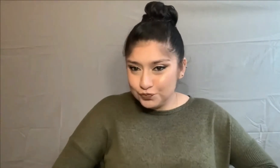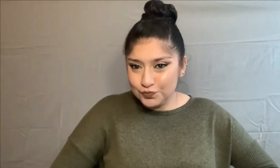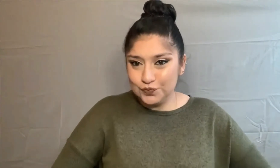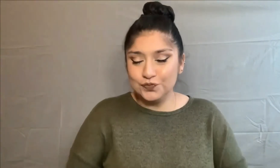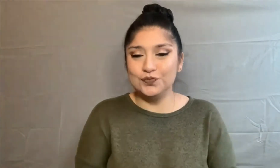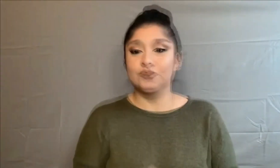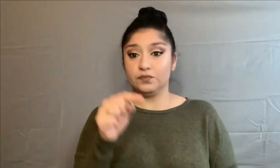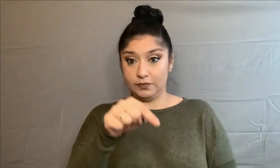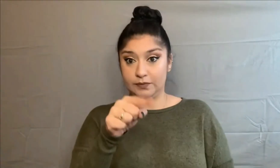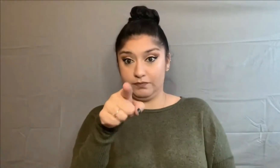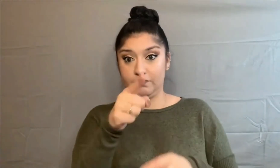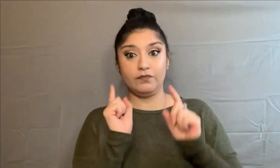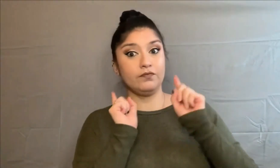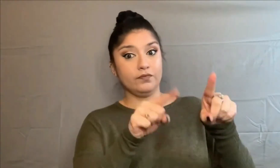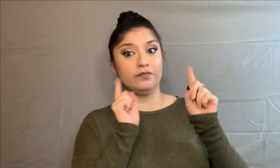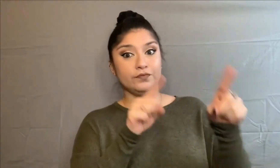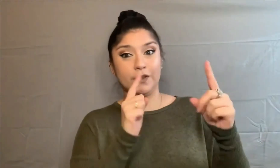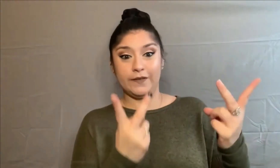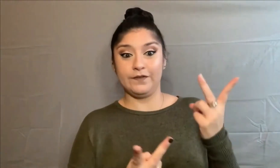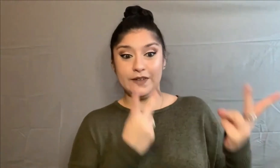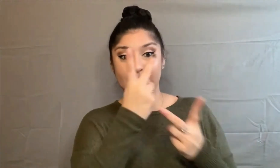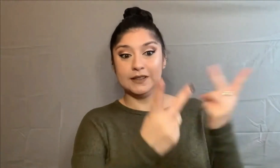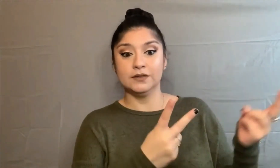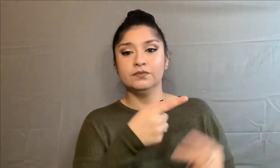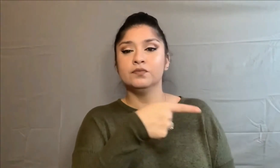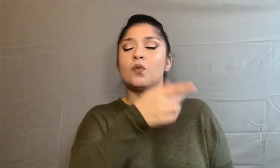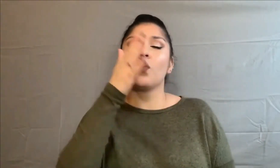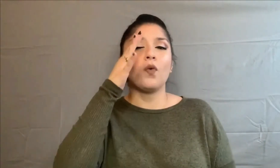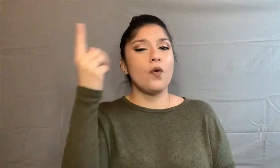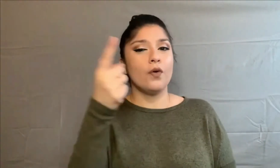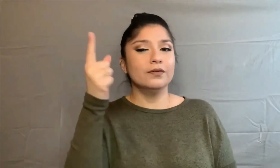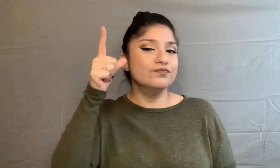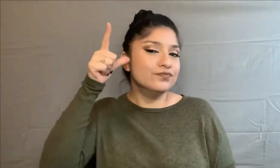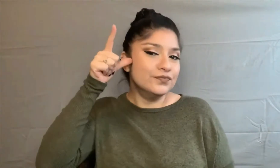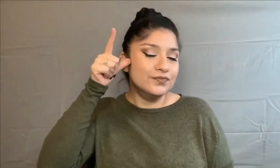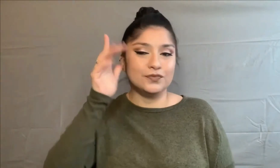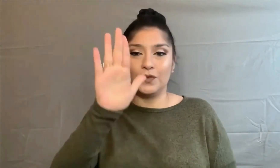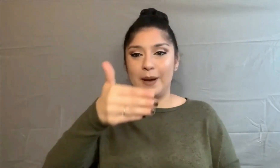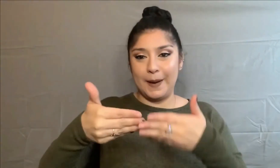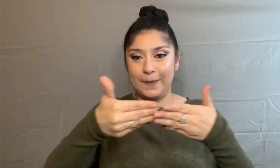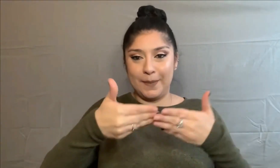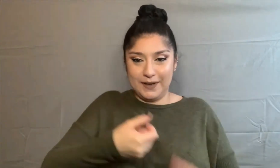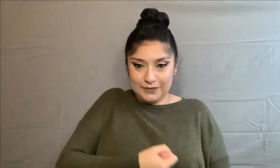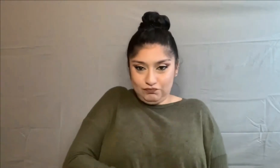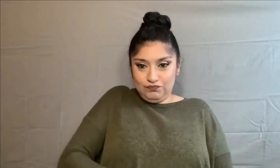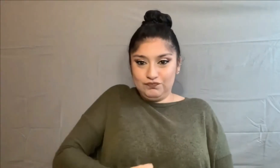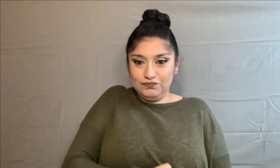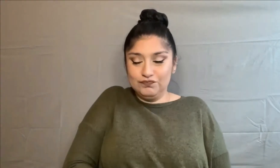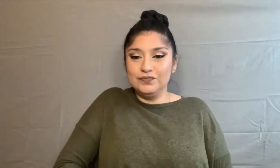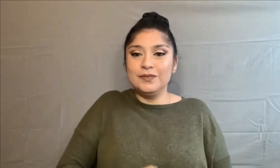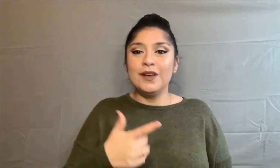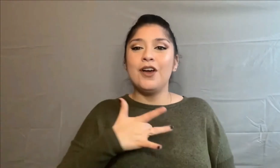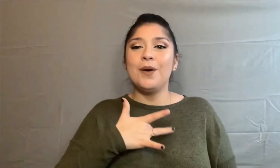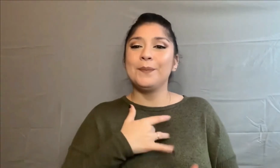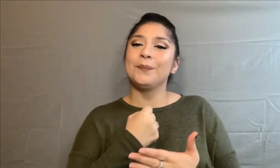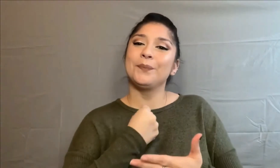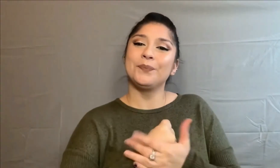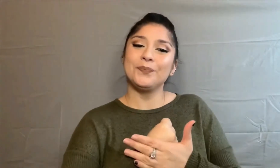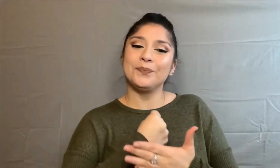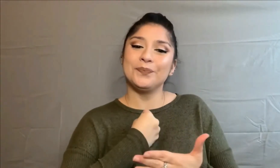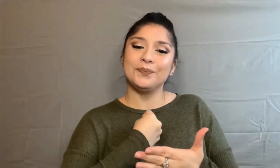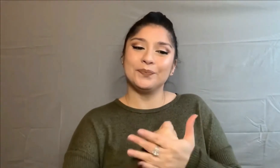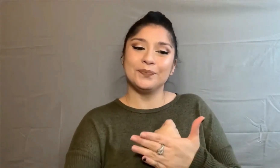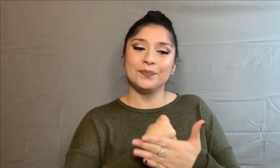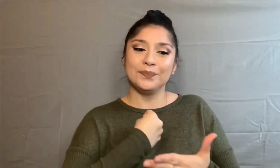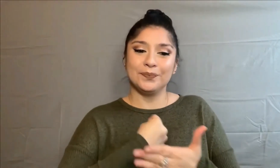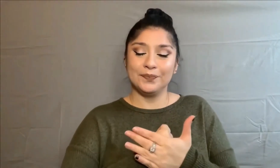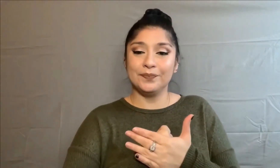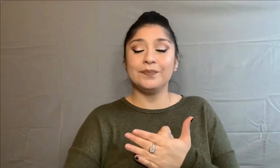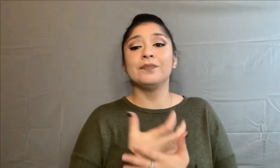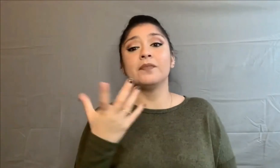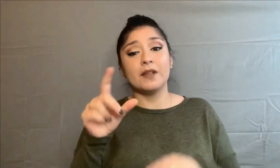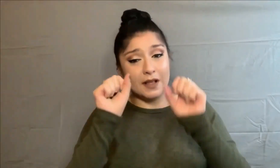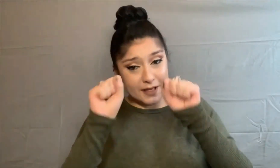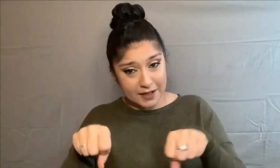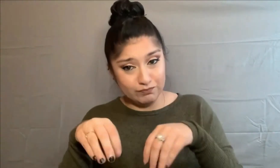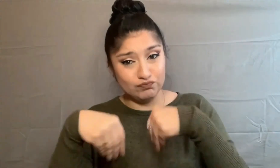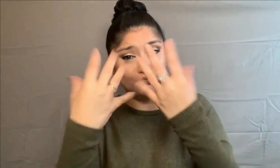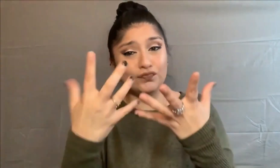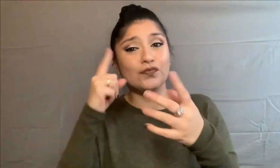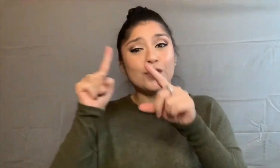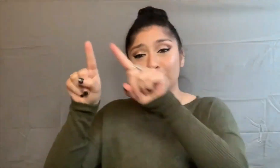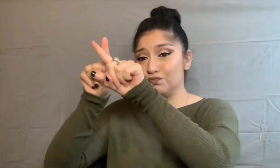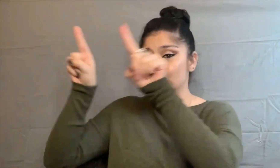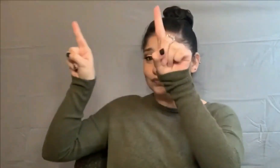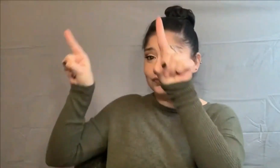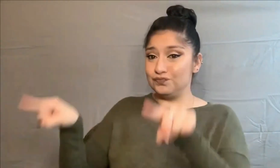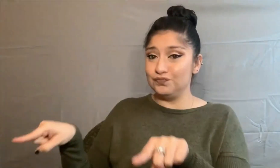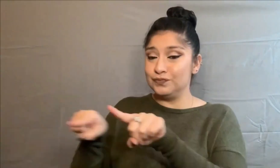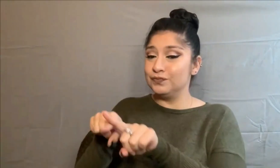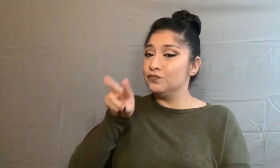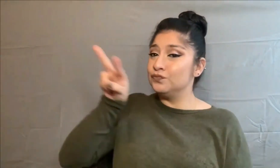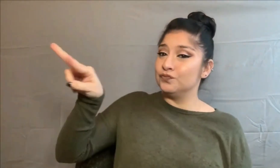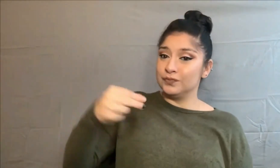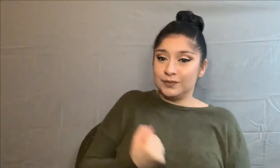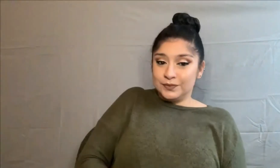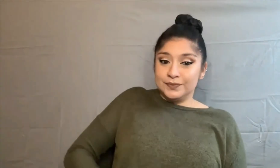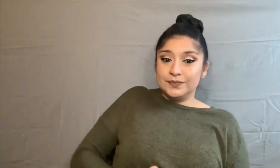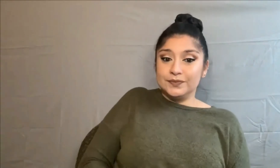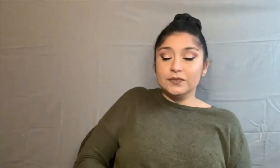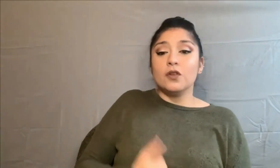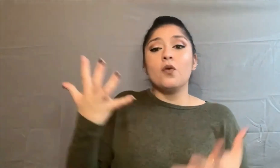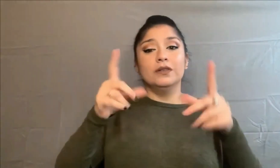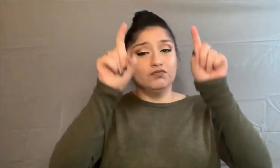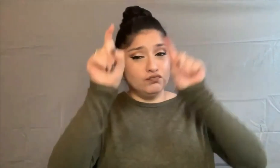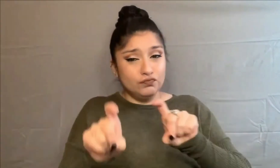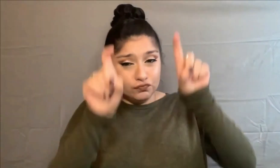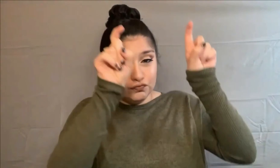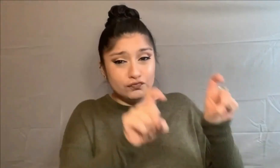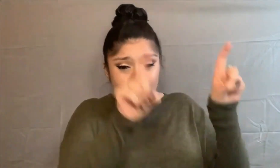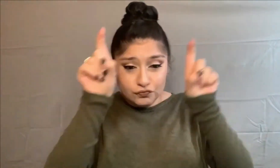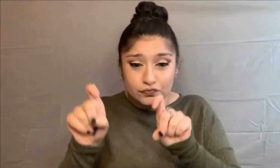At this stage, the highlight of your prenatal visits might be listening to your baby's heartbeat. Your health care provider might suggest an ultrasound or other screening tests this trimester.